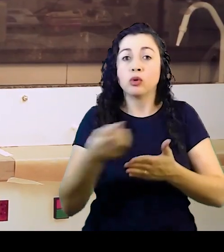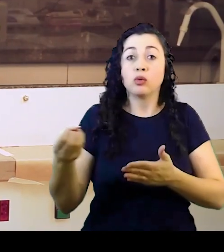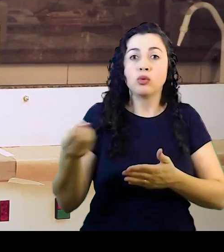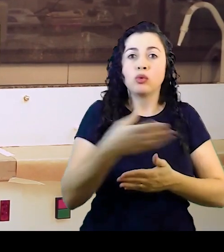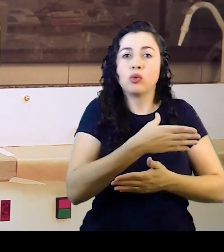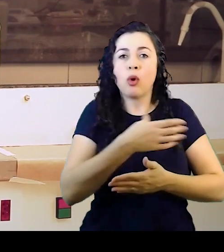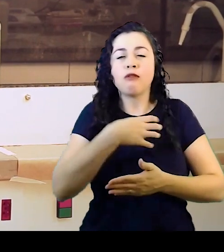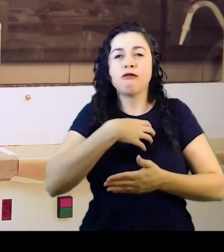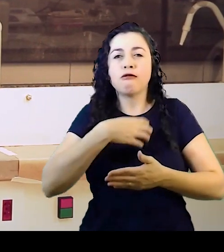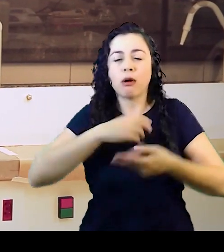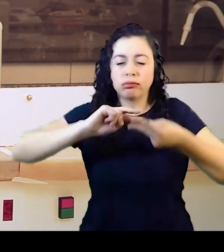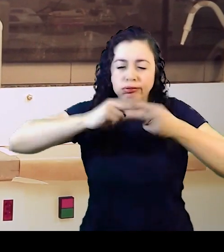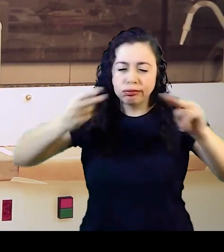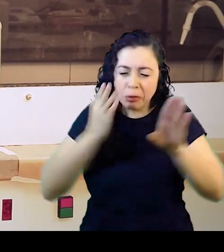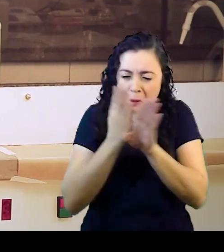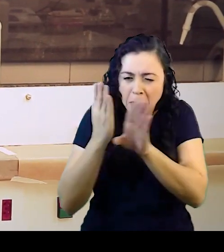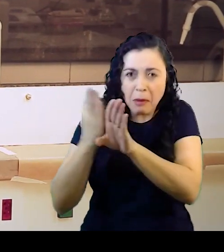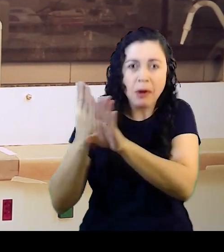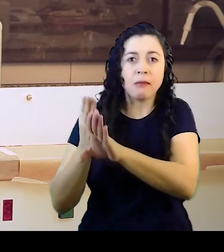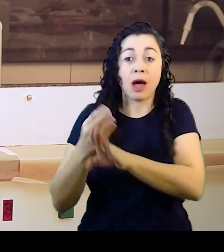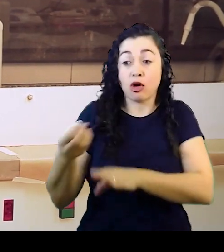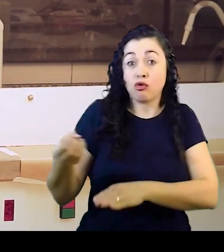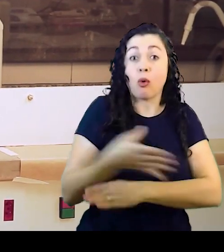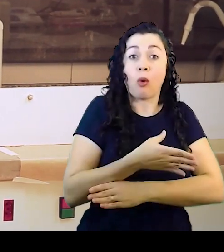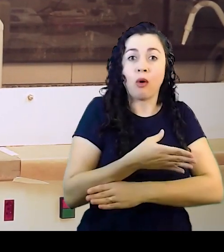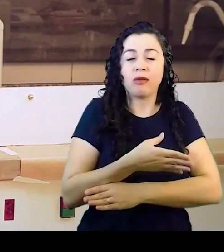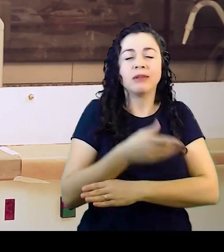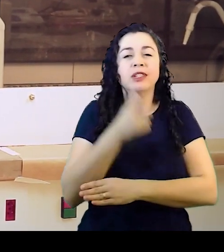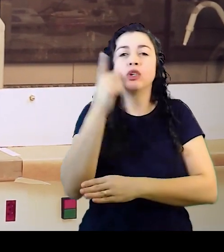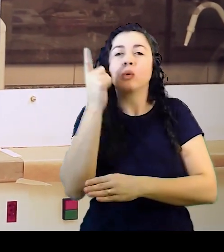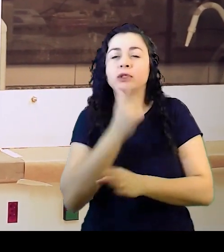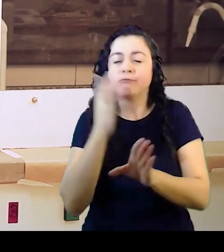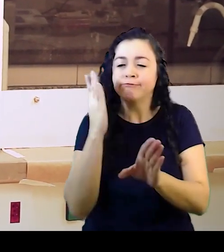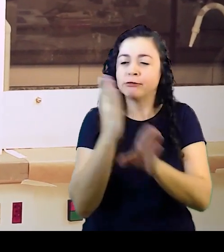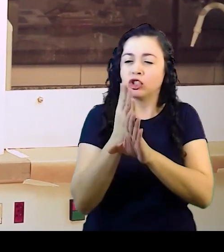hightrouput sequencing method, so that we can sequence and understand